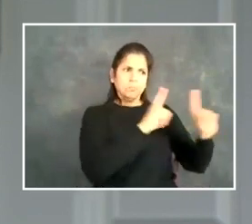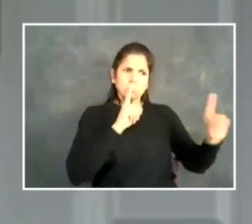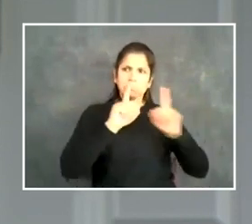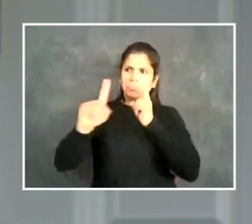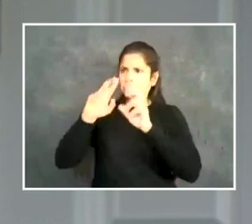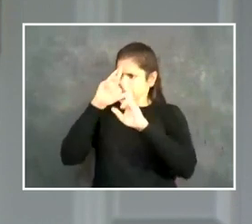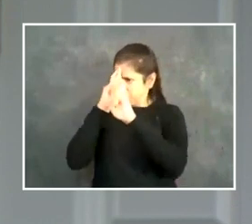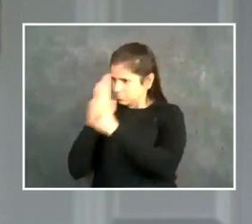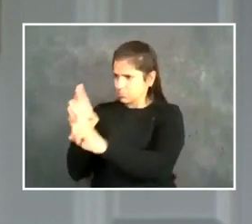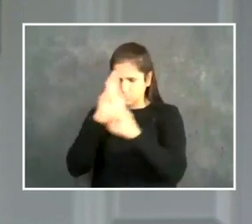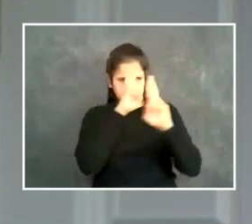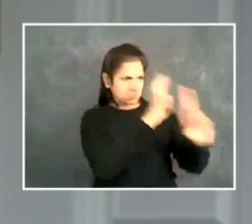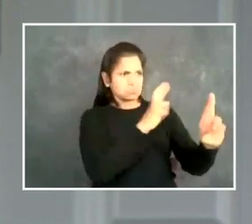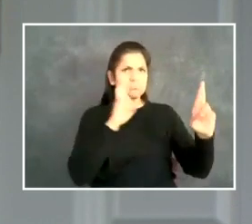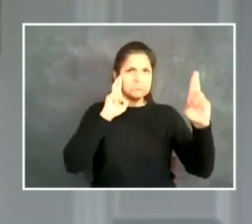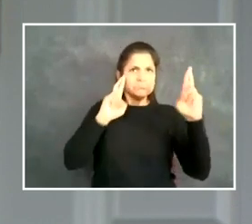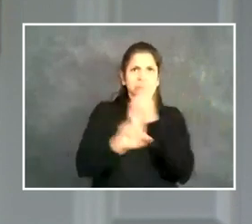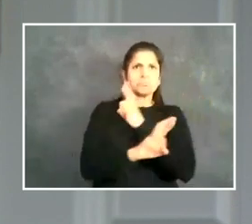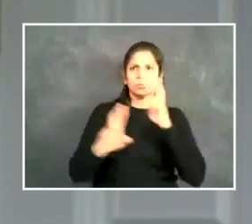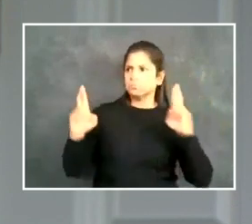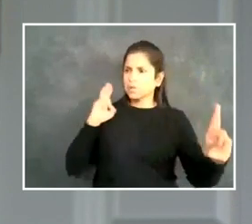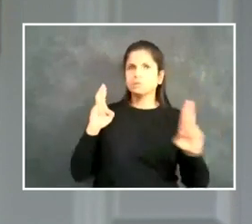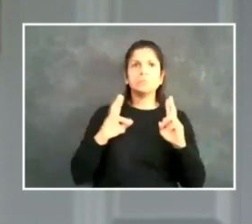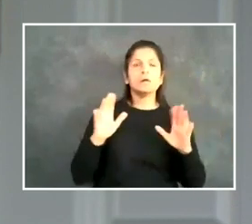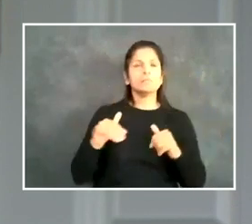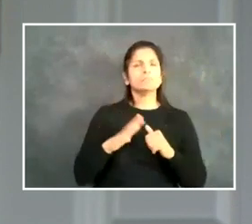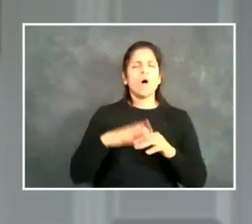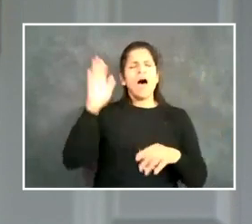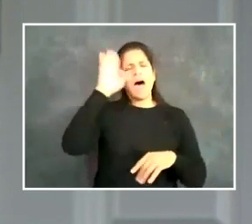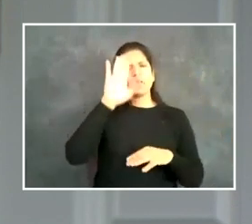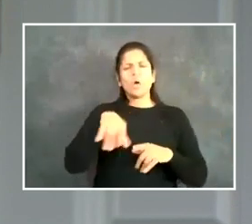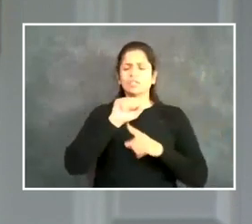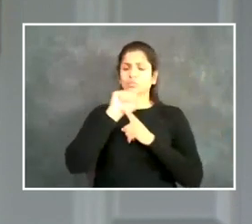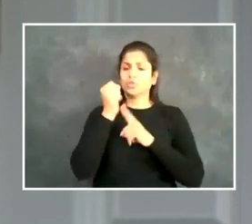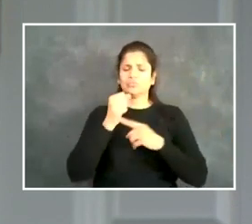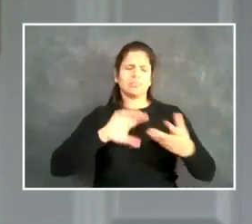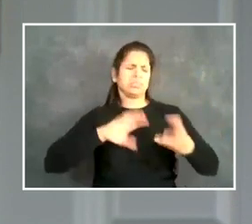STREET, LINING UP TO BUY GROCERIES, I THINK WE'VE GONE INTO IT WITH AN APPRECIATION THAT THIS IS TOUGH FOR EVERYONE